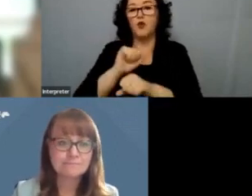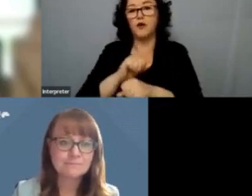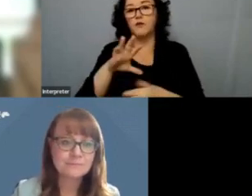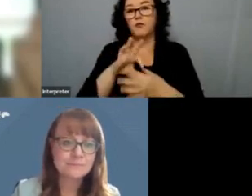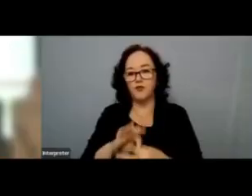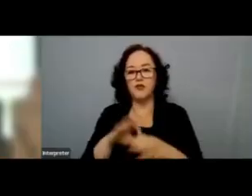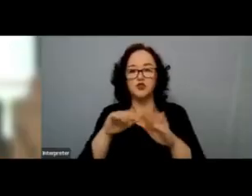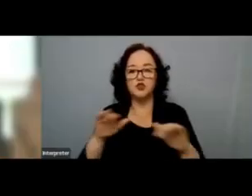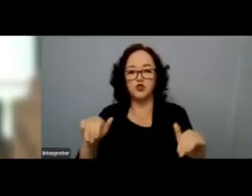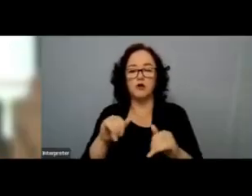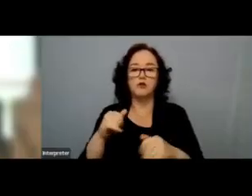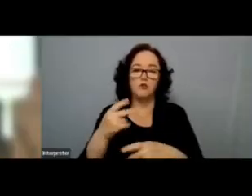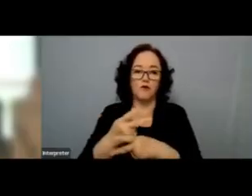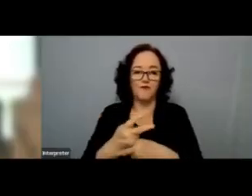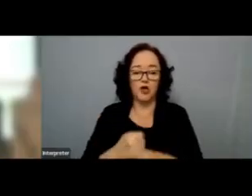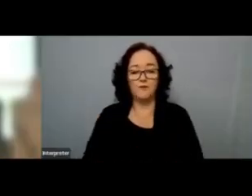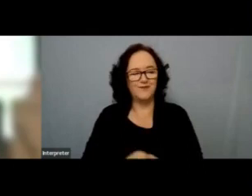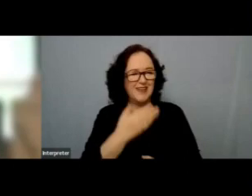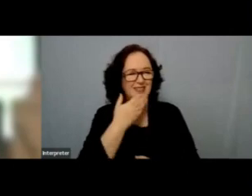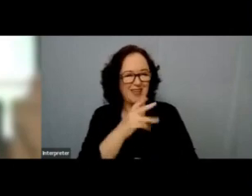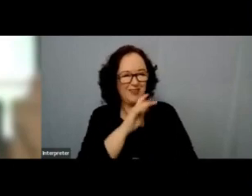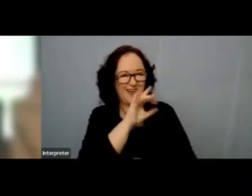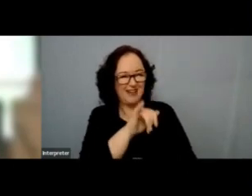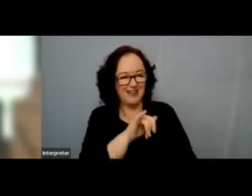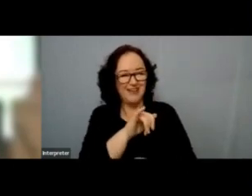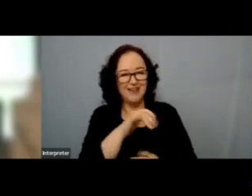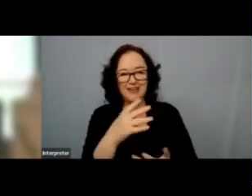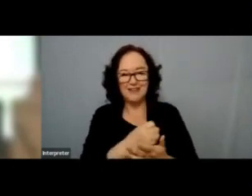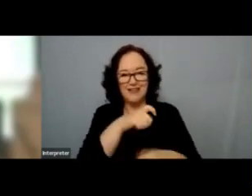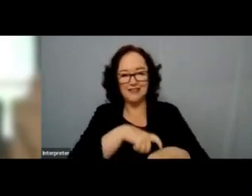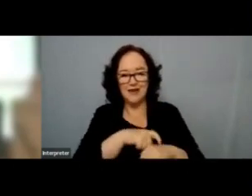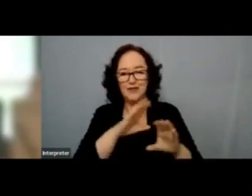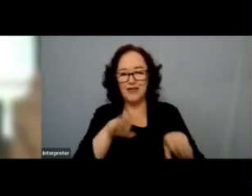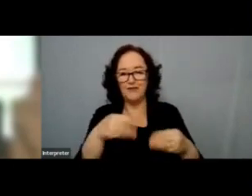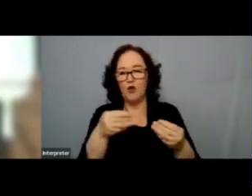June Klein-Bacon: Thank you so much Kelly, for taking some time to give us an overview of the child welfare system,